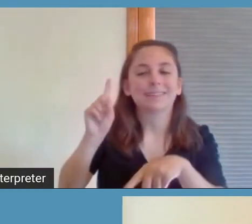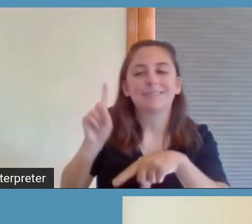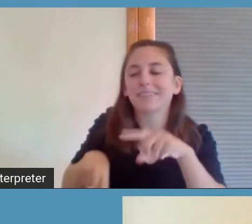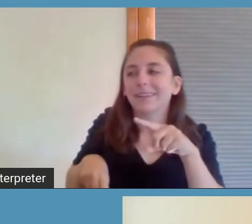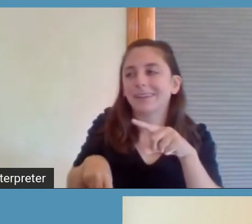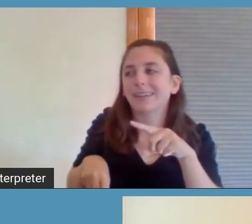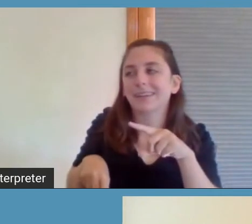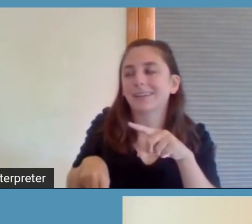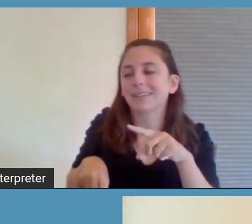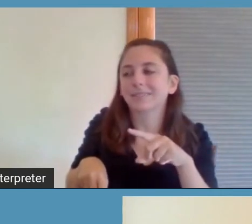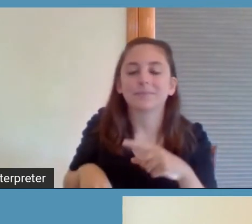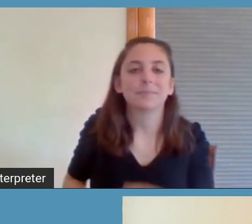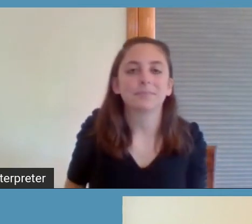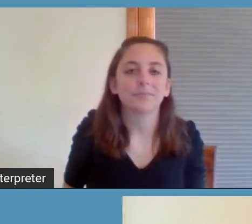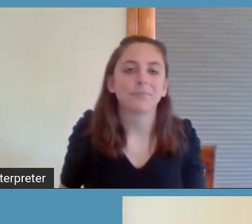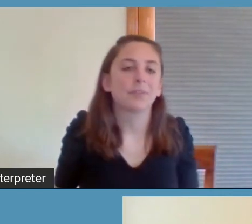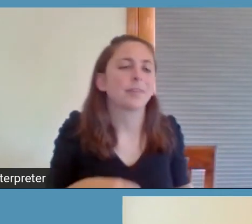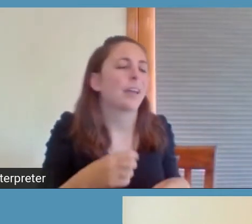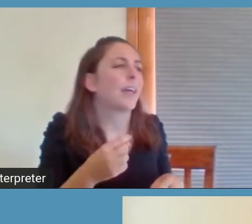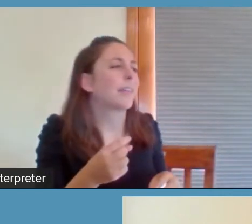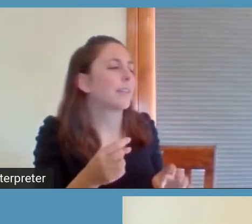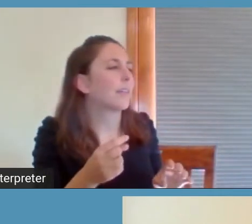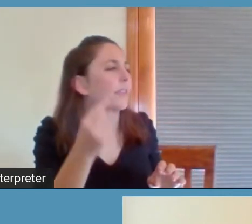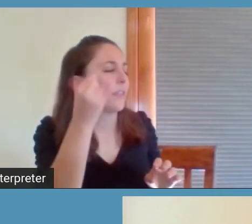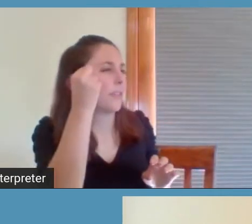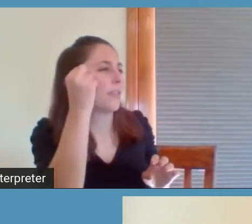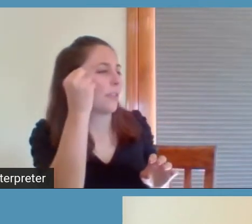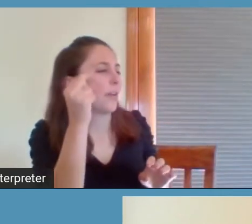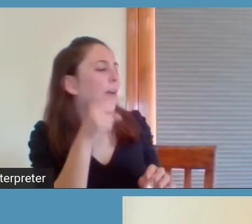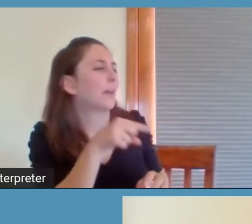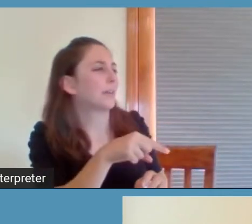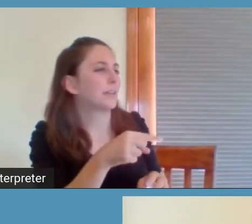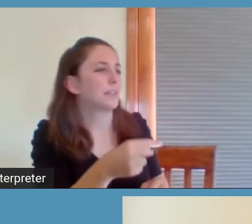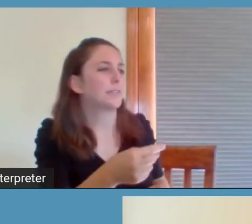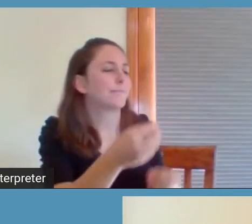you mentioned that but i wanted to i wanted to kind of maybe reiterate did you did you capture